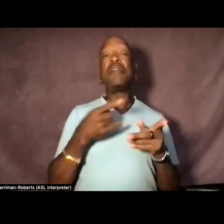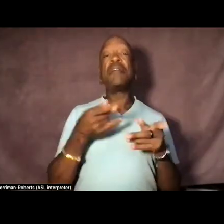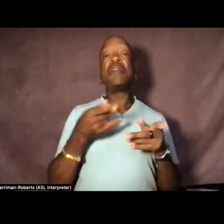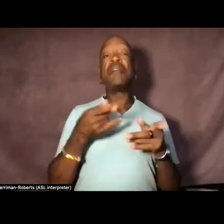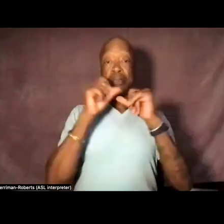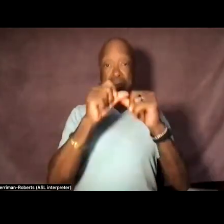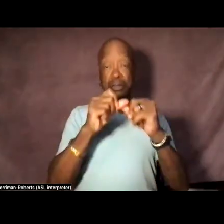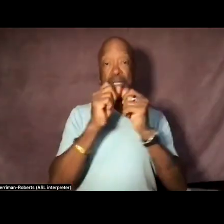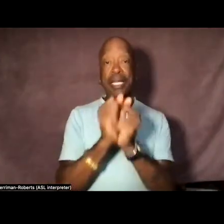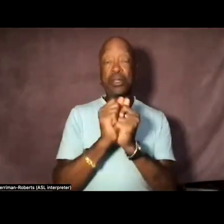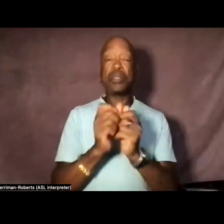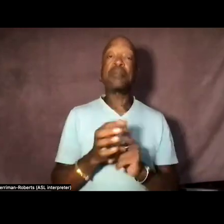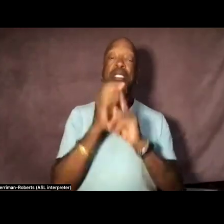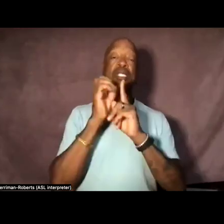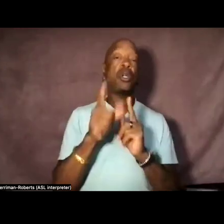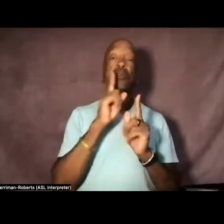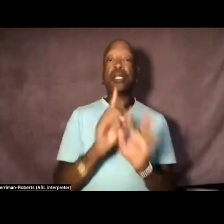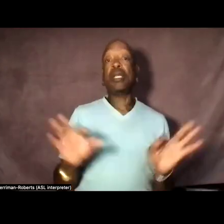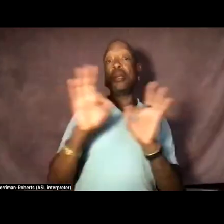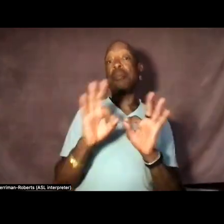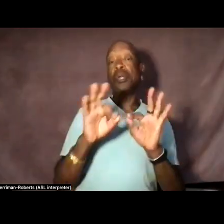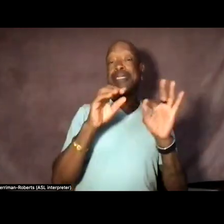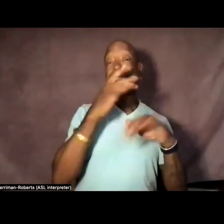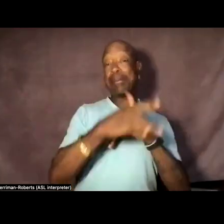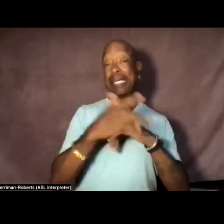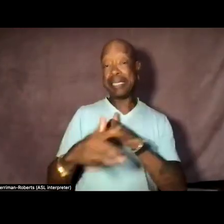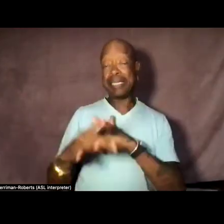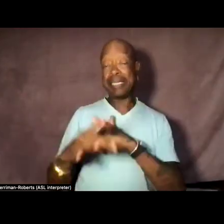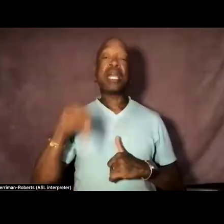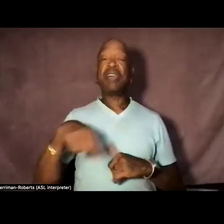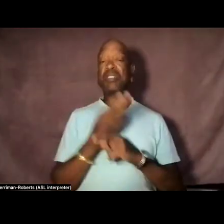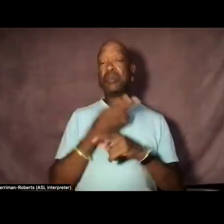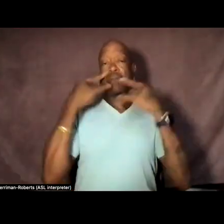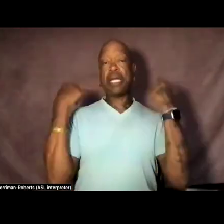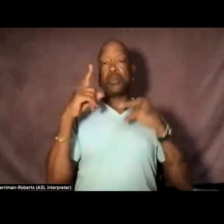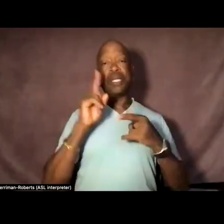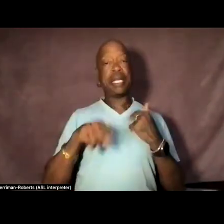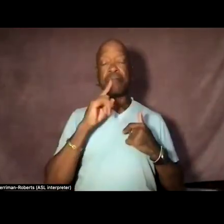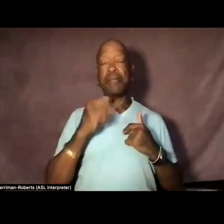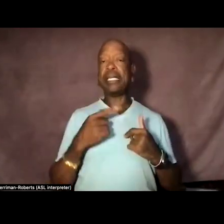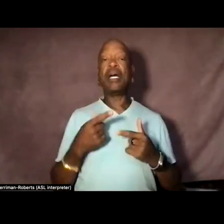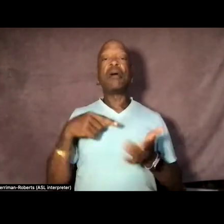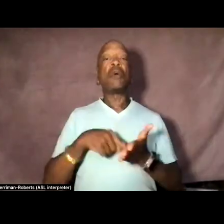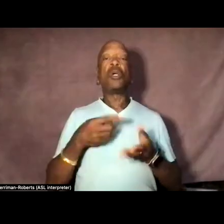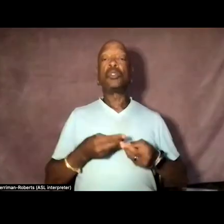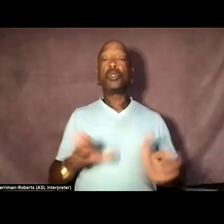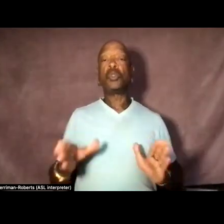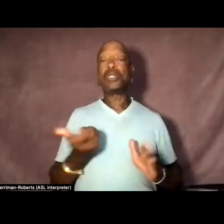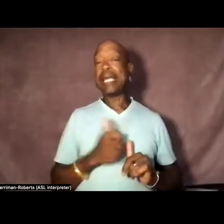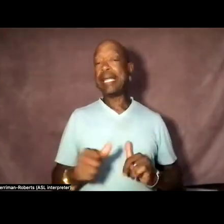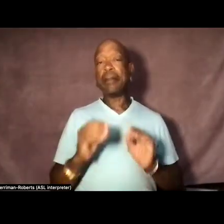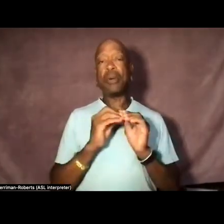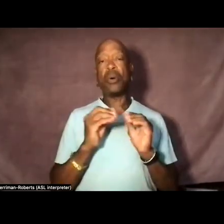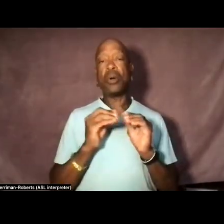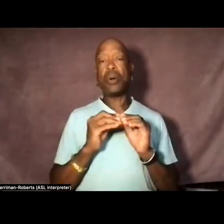all essential spaces people must access we cannot take any more losses on mask bans this will kill